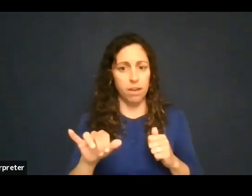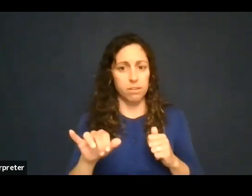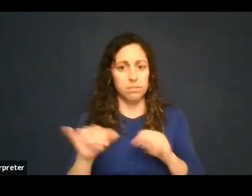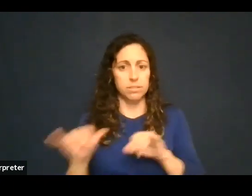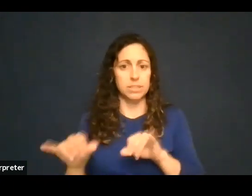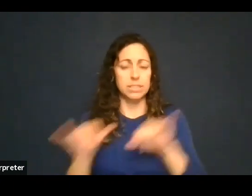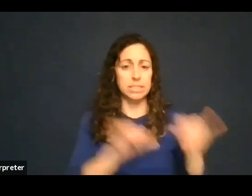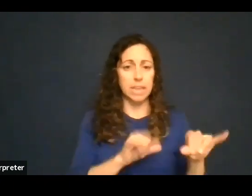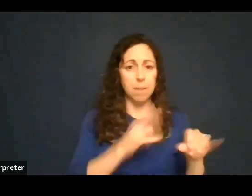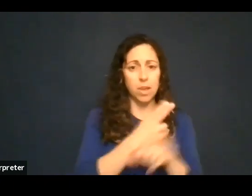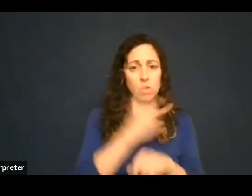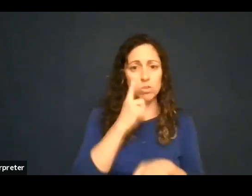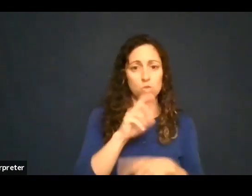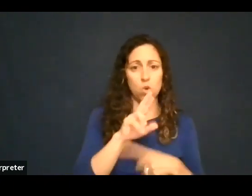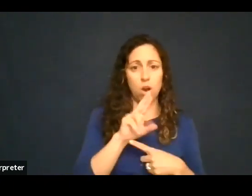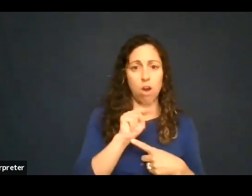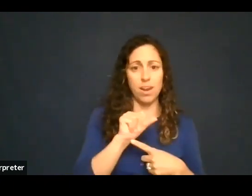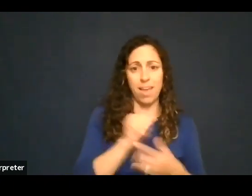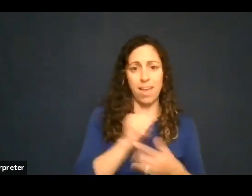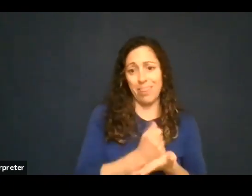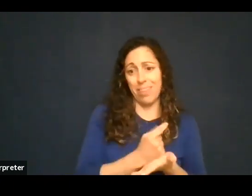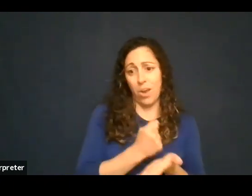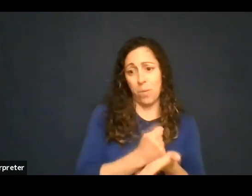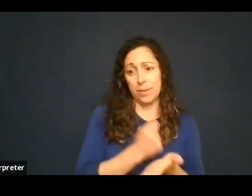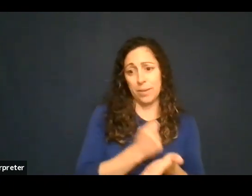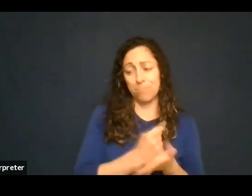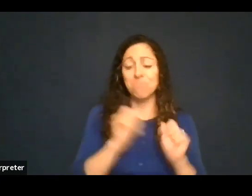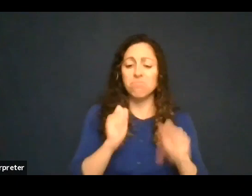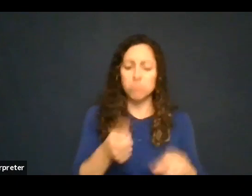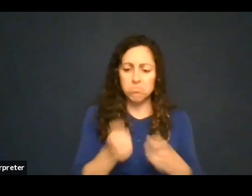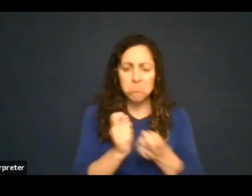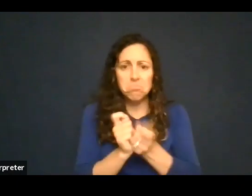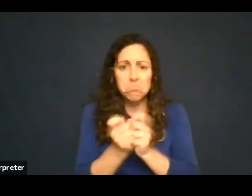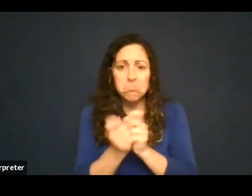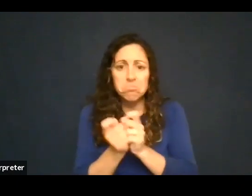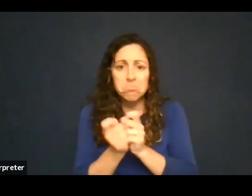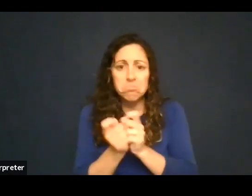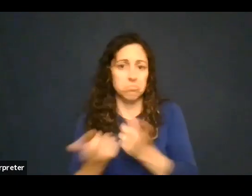It's adaptable, and not the least of those can be individualized.